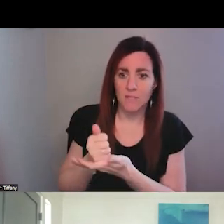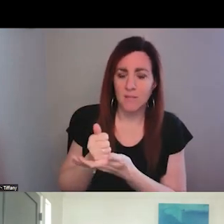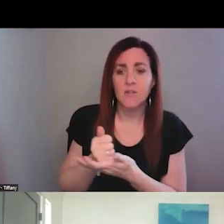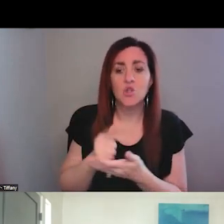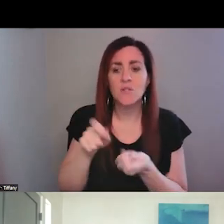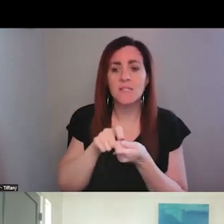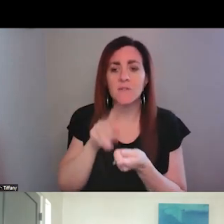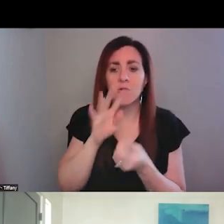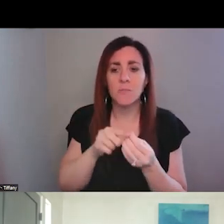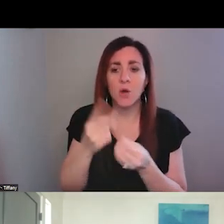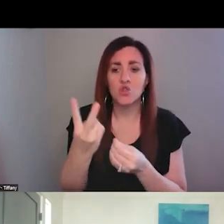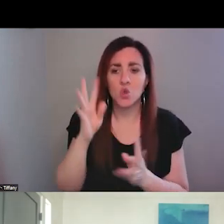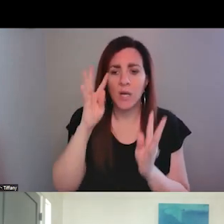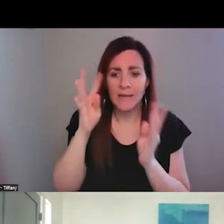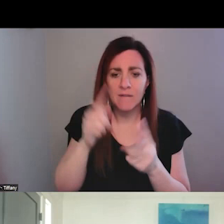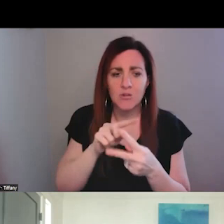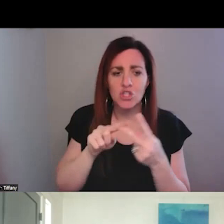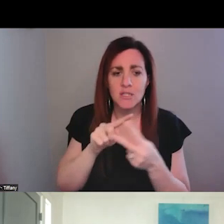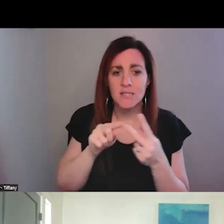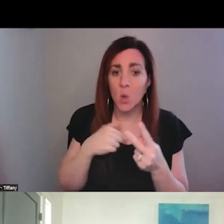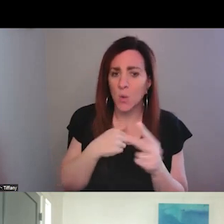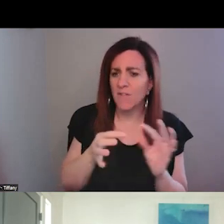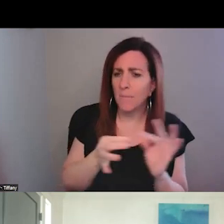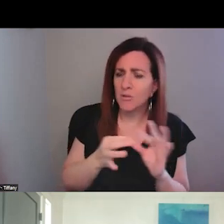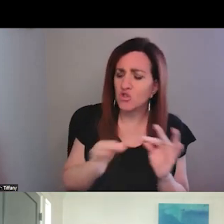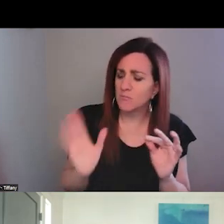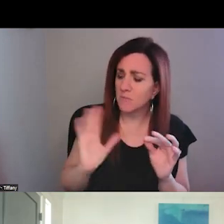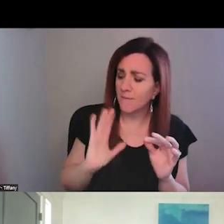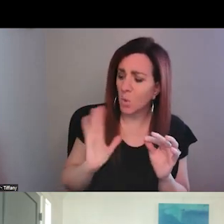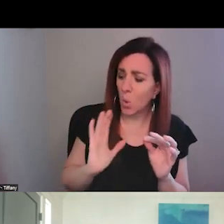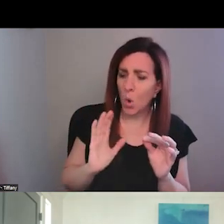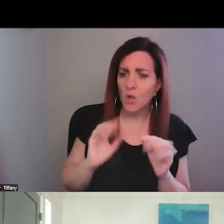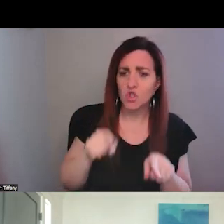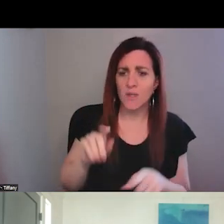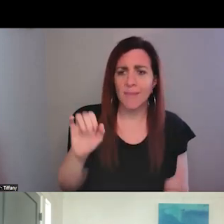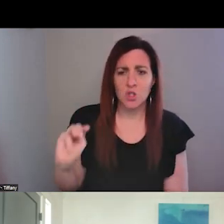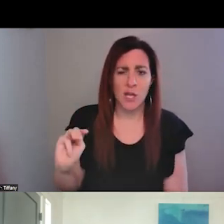TWO INNOVATIONS THAT WE MENTIONED BEFORE IN THE JAM, BUT IT IS GREAT